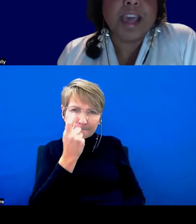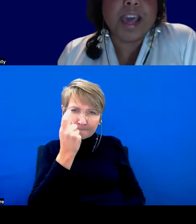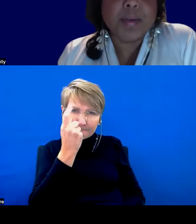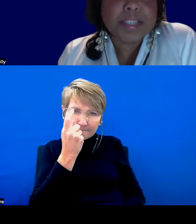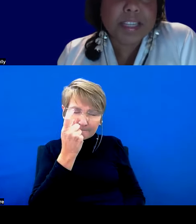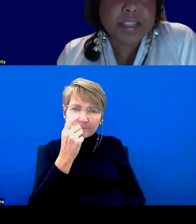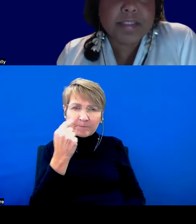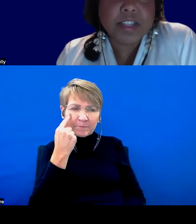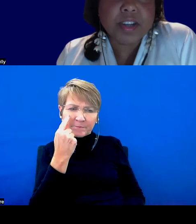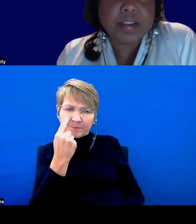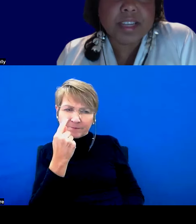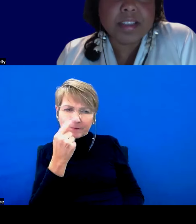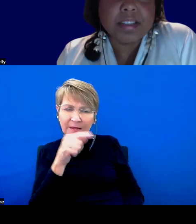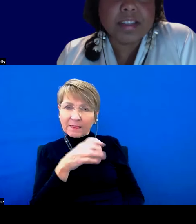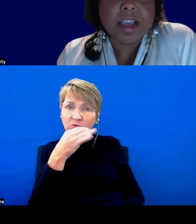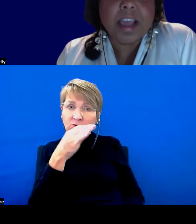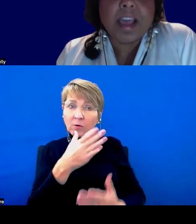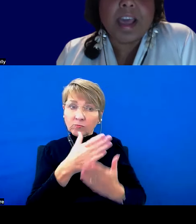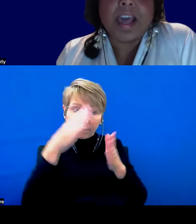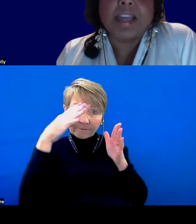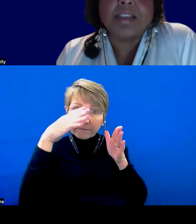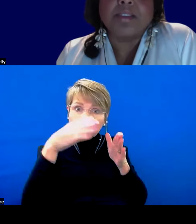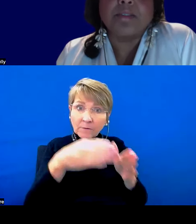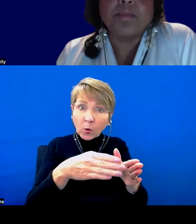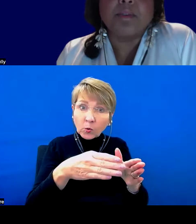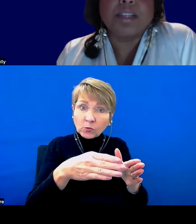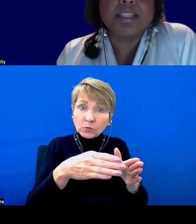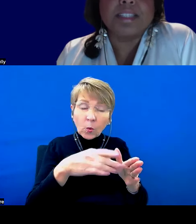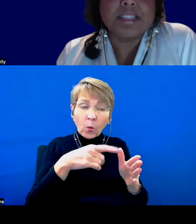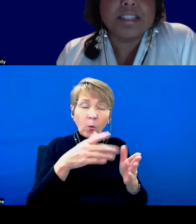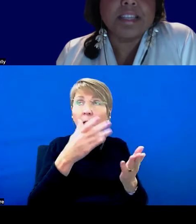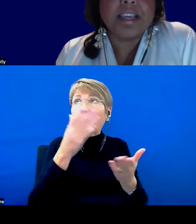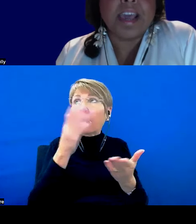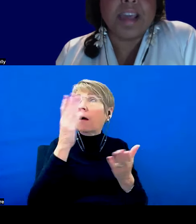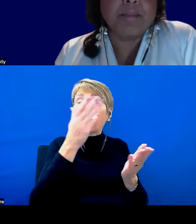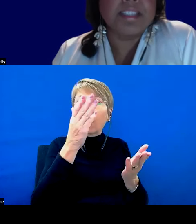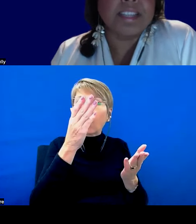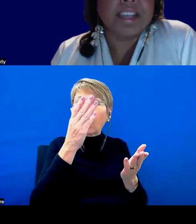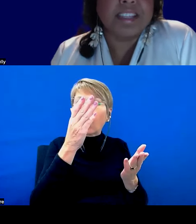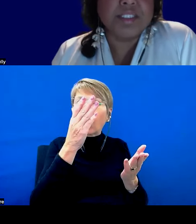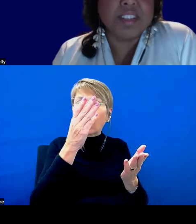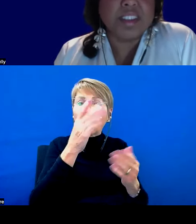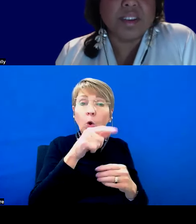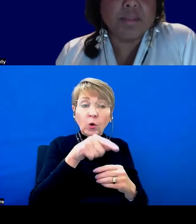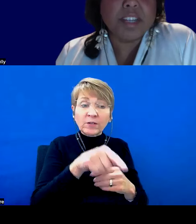how attentive the child is and what distance they're able to see different sized objects.